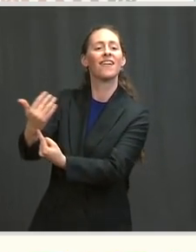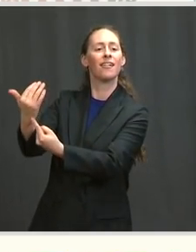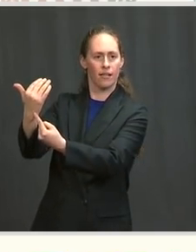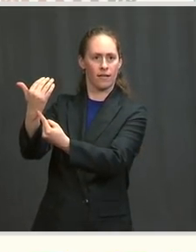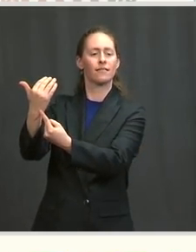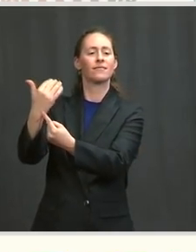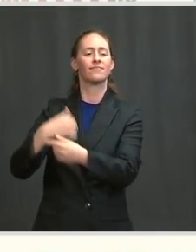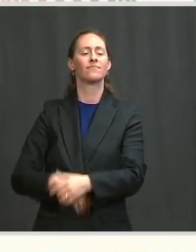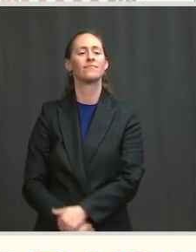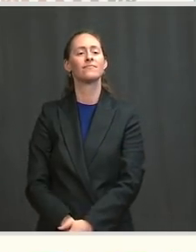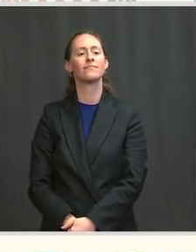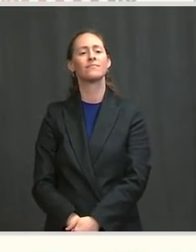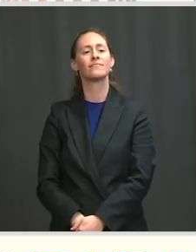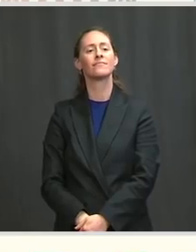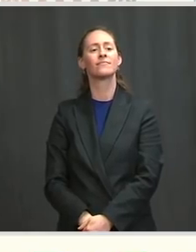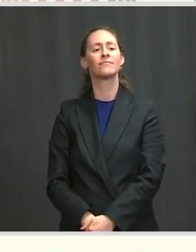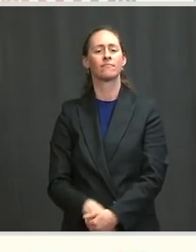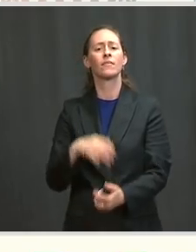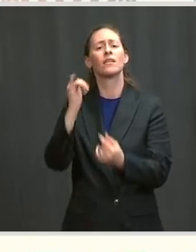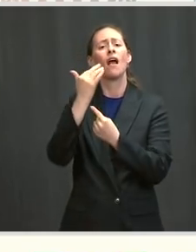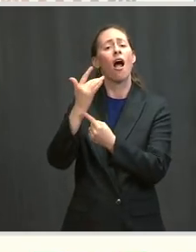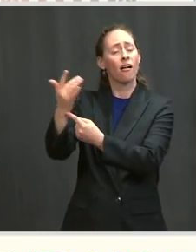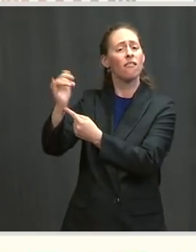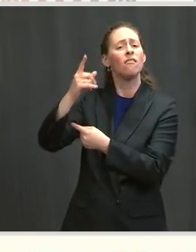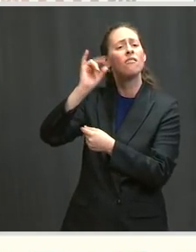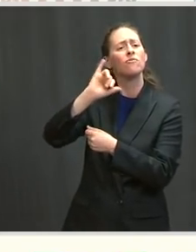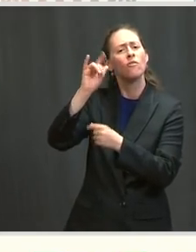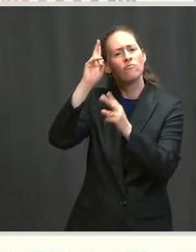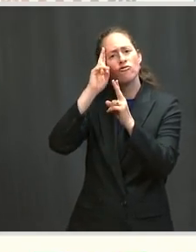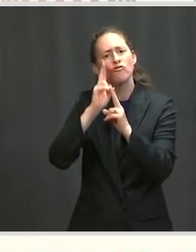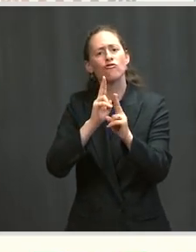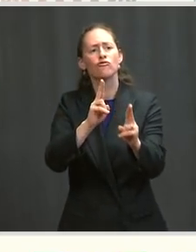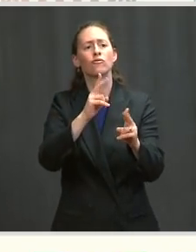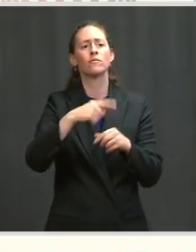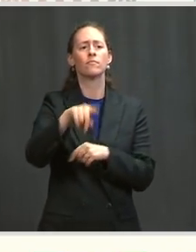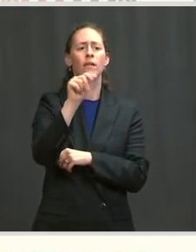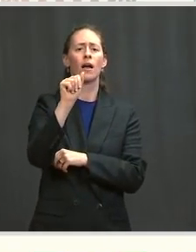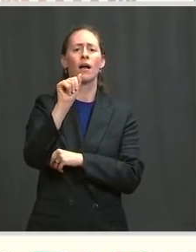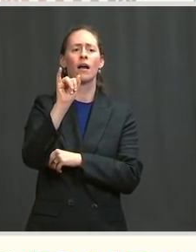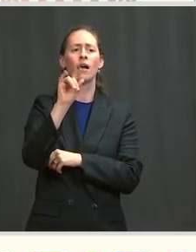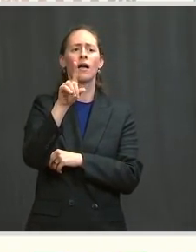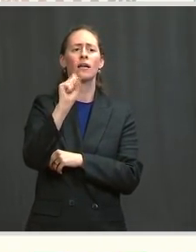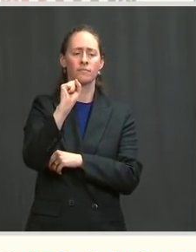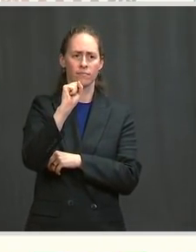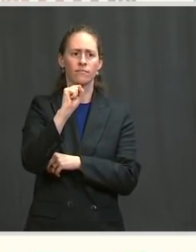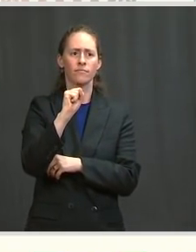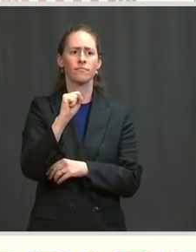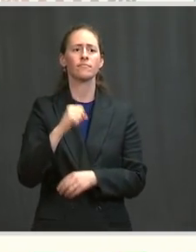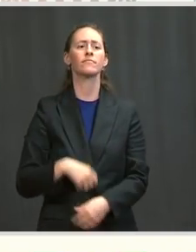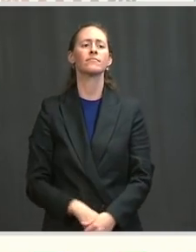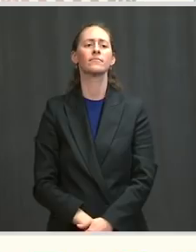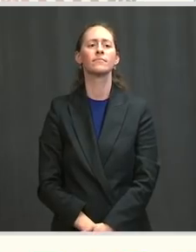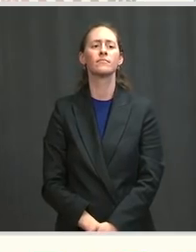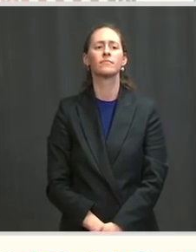in the early '90s by a pair -- and a pair of sandals belonging to Matthew Shepard. They're reminders of how much this community